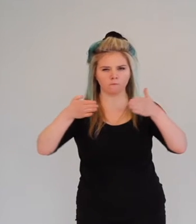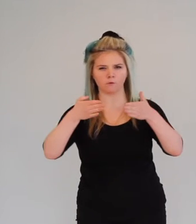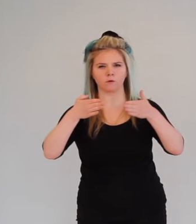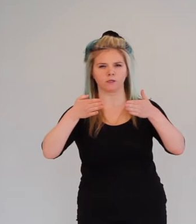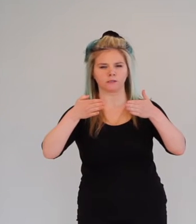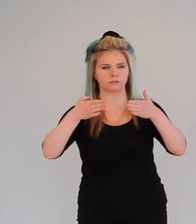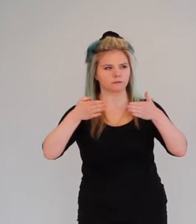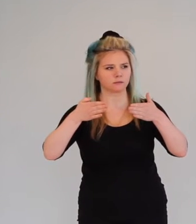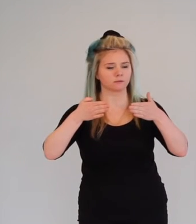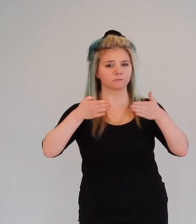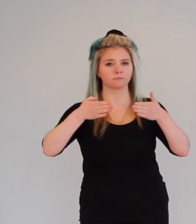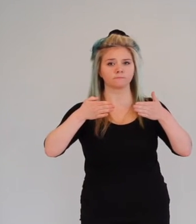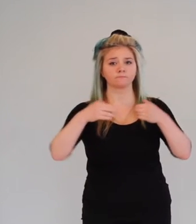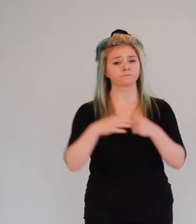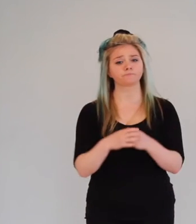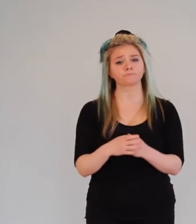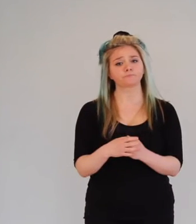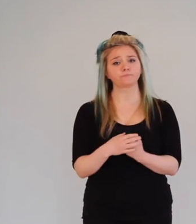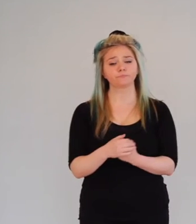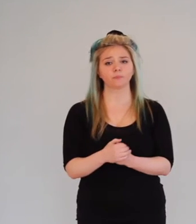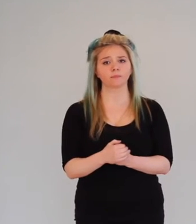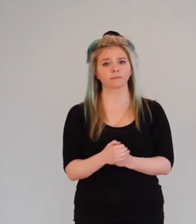And you can do this for as long as it's beneficial for you,